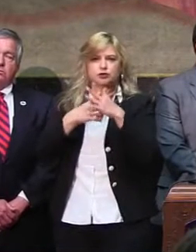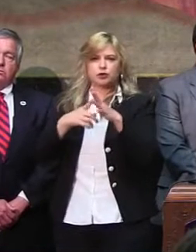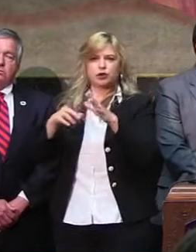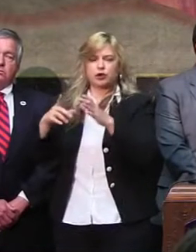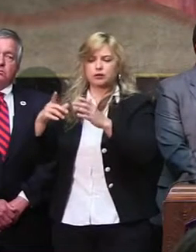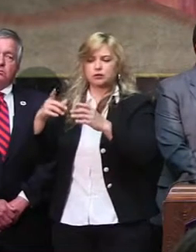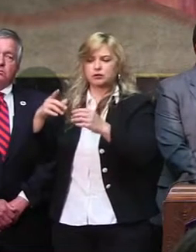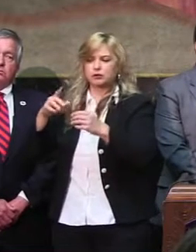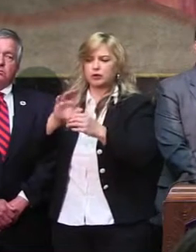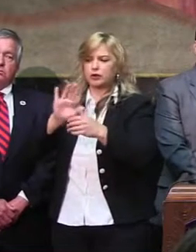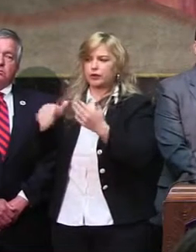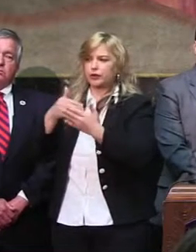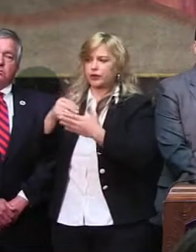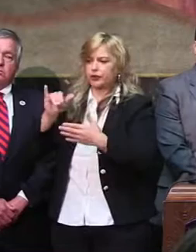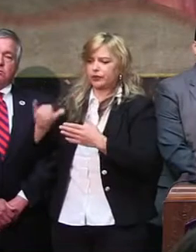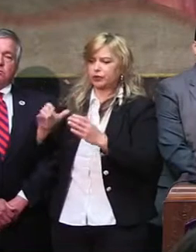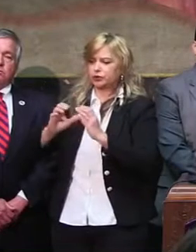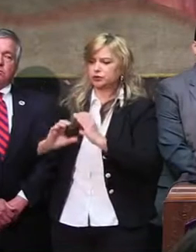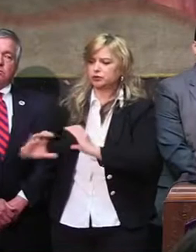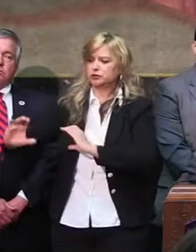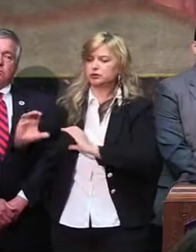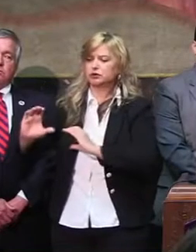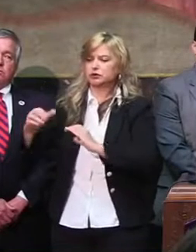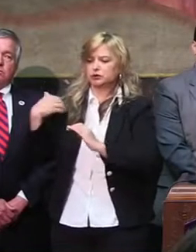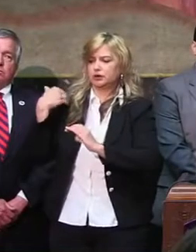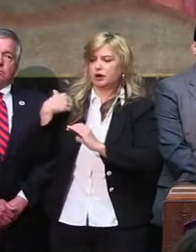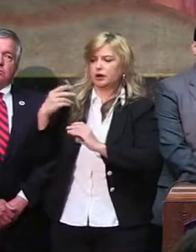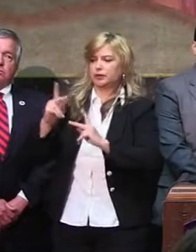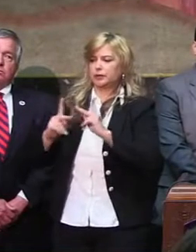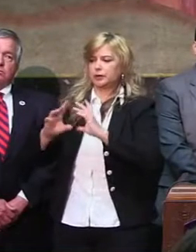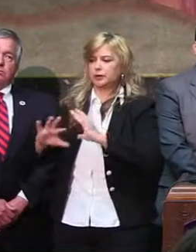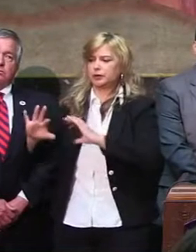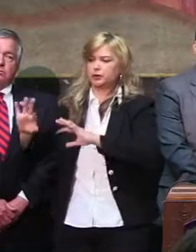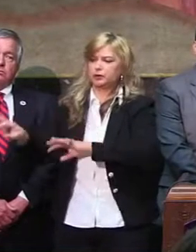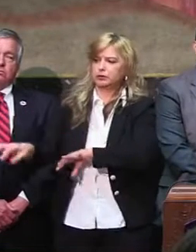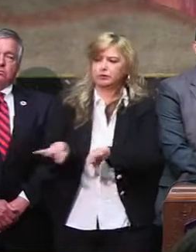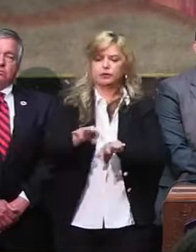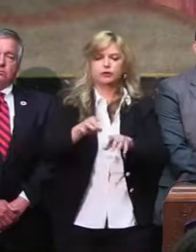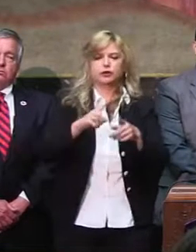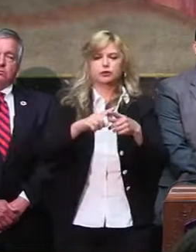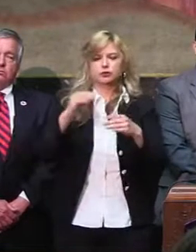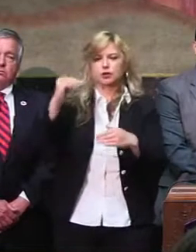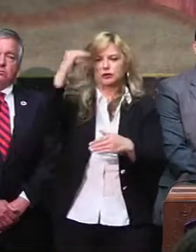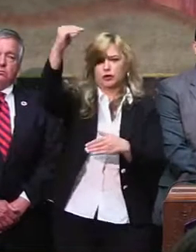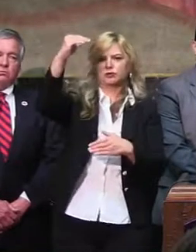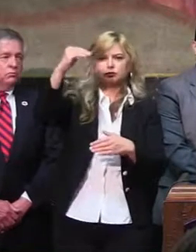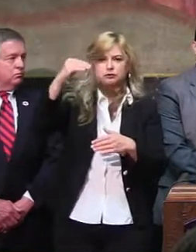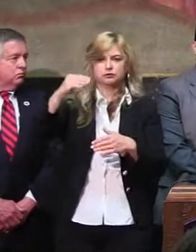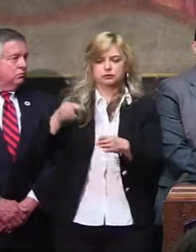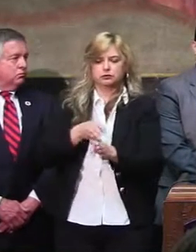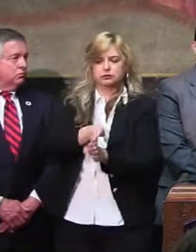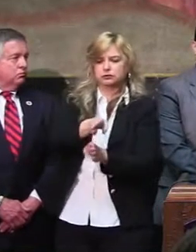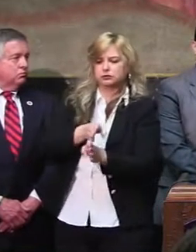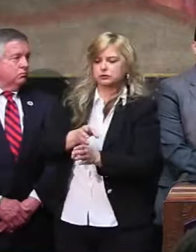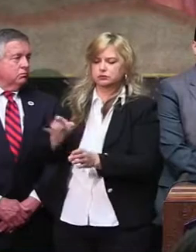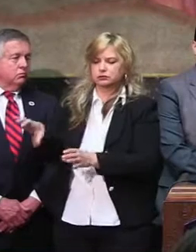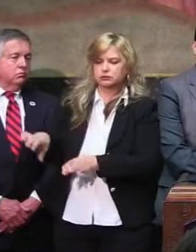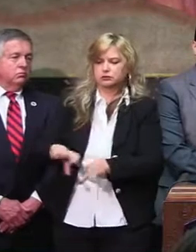facilities into that of facilities and I think that's that's a key component of what we're trying to accomplish in this endeavor. So again, I